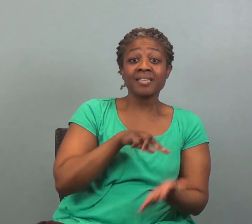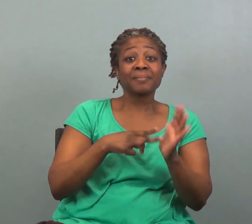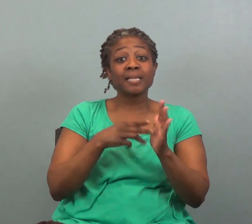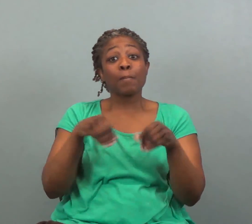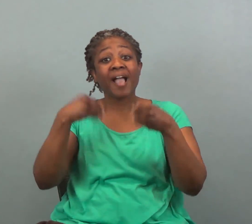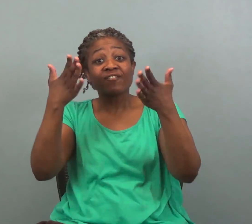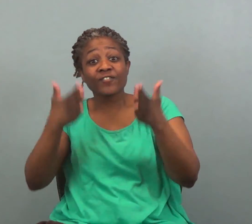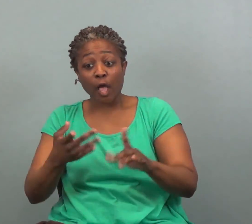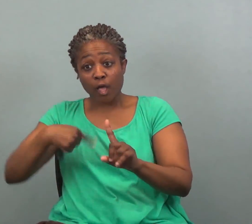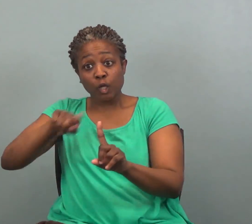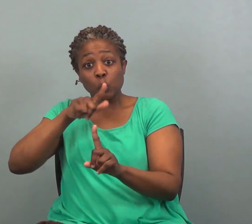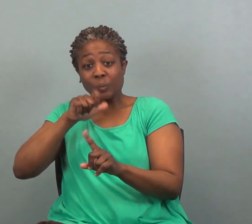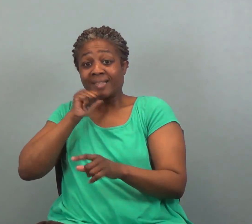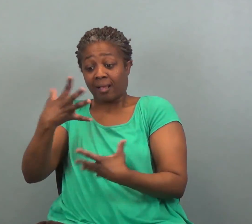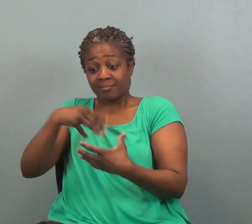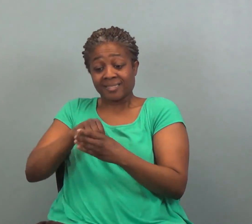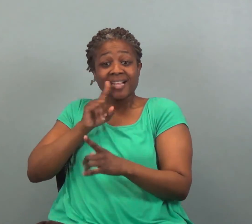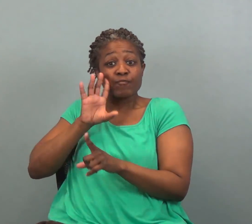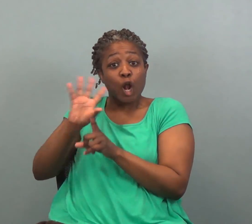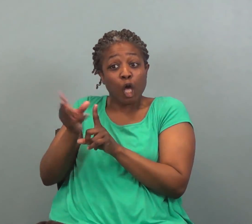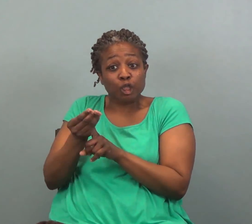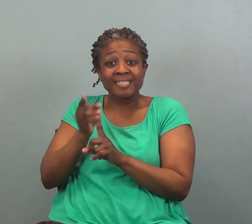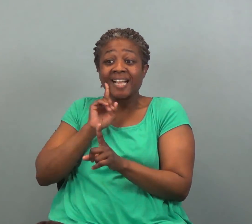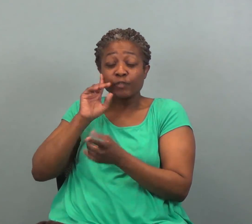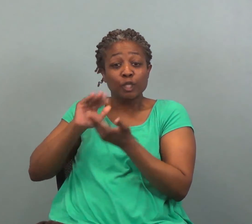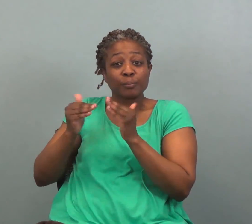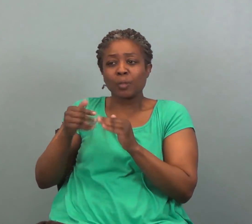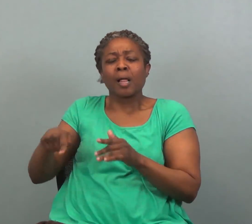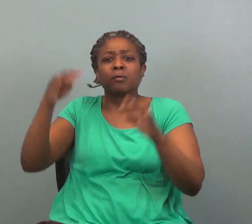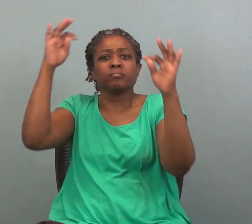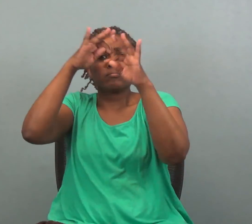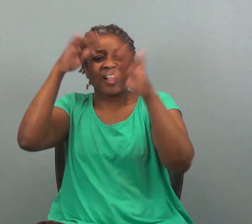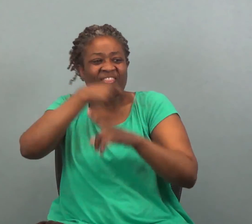Consequently, providers who are outsiders to the Deaf community will be unaware of the fact that many